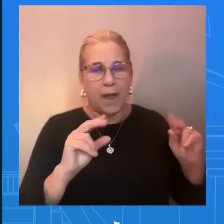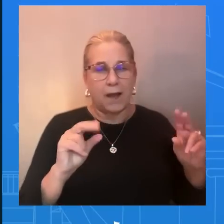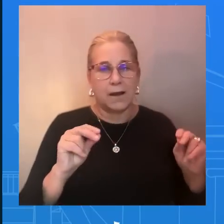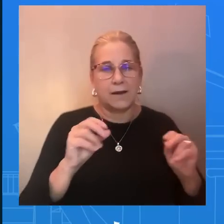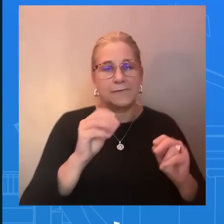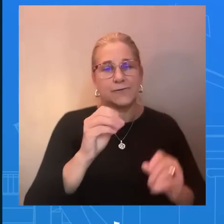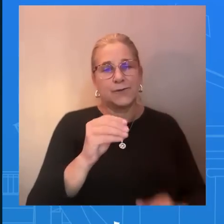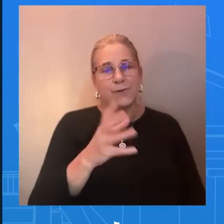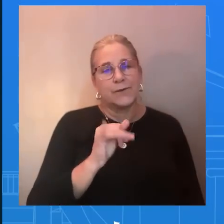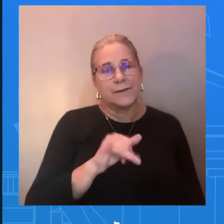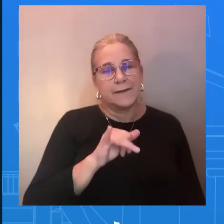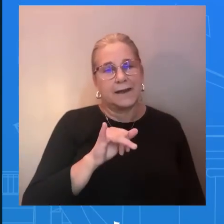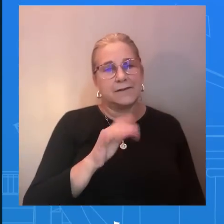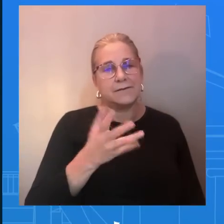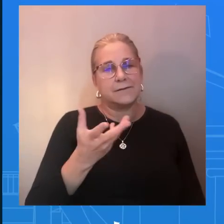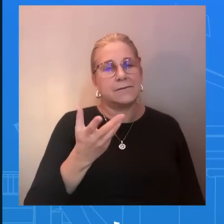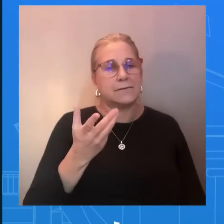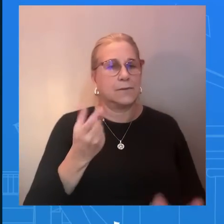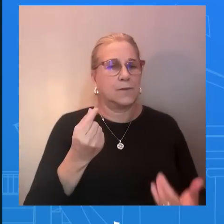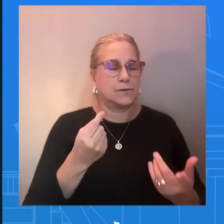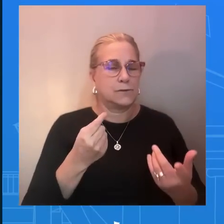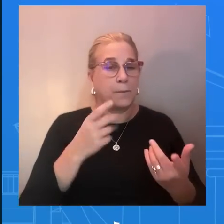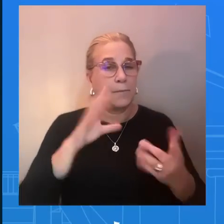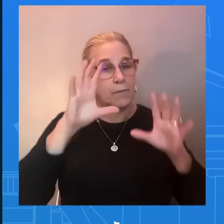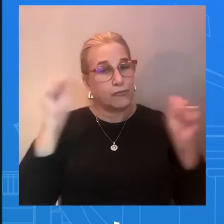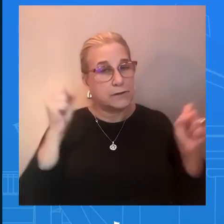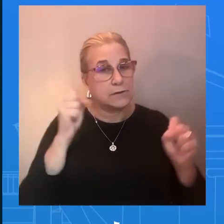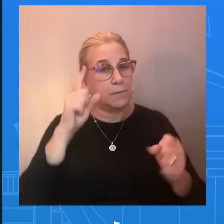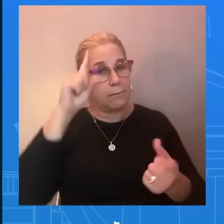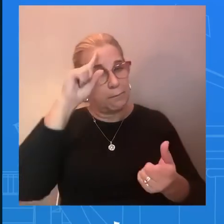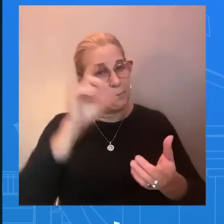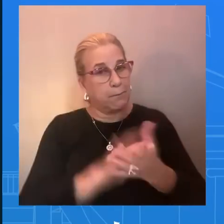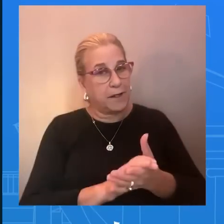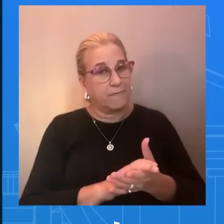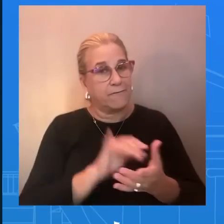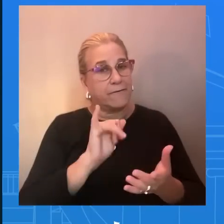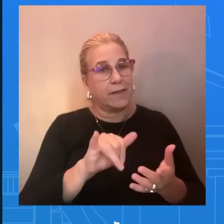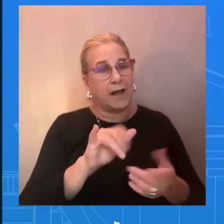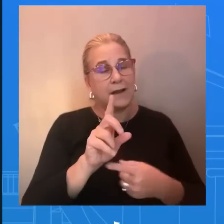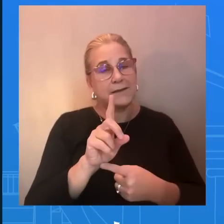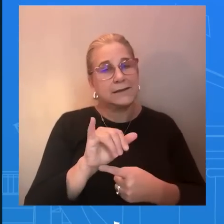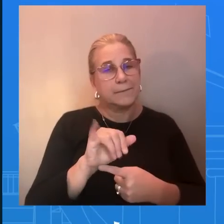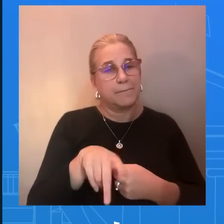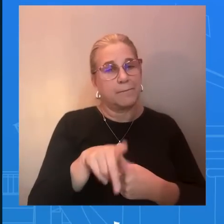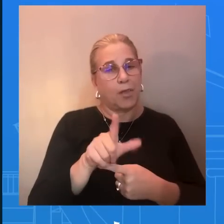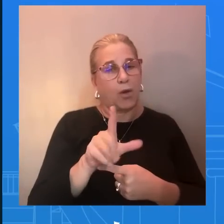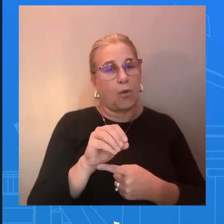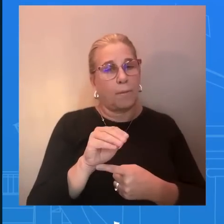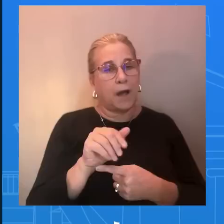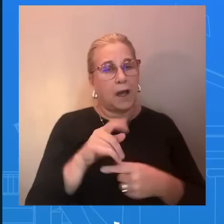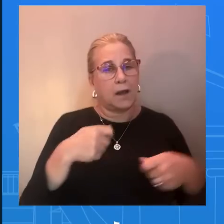a diplomatic resolution, diplomatic conversation is certainly key to dealing with issues